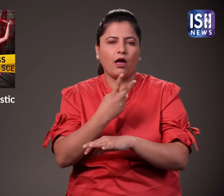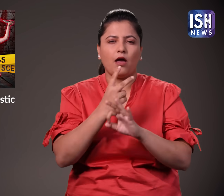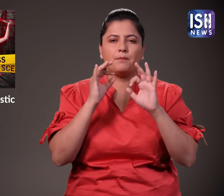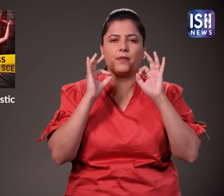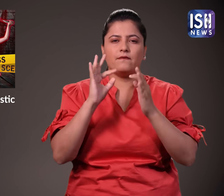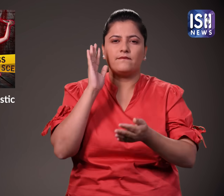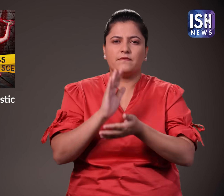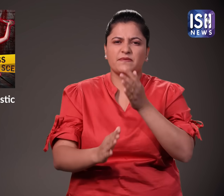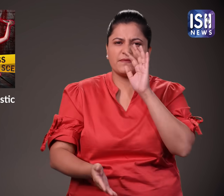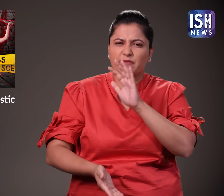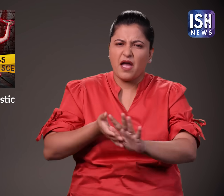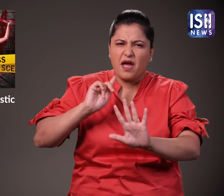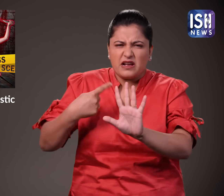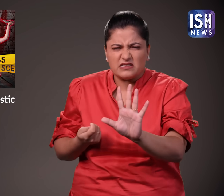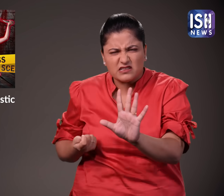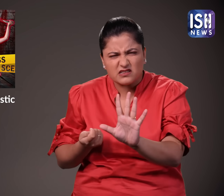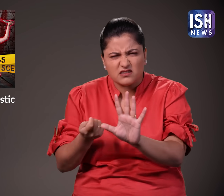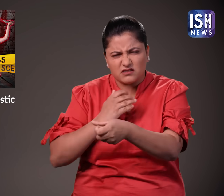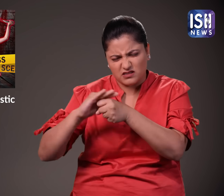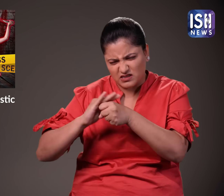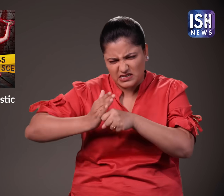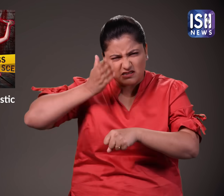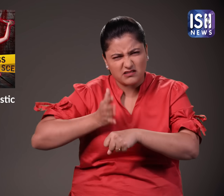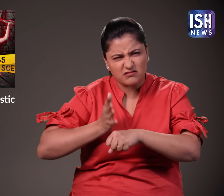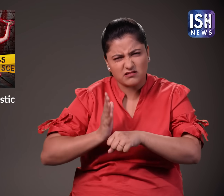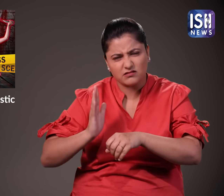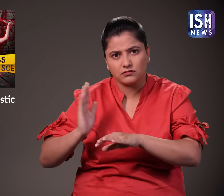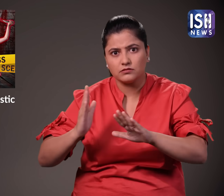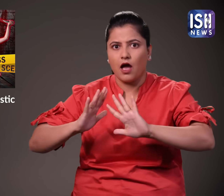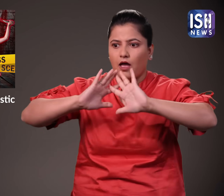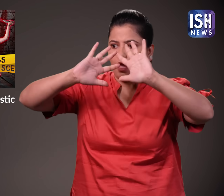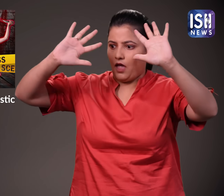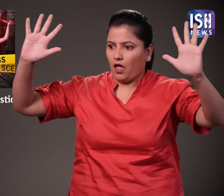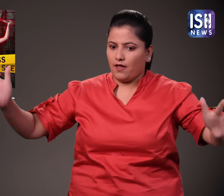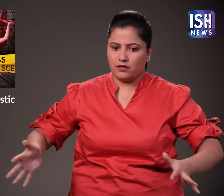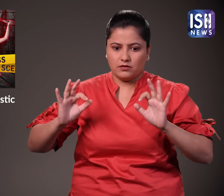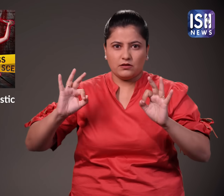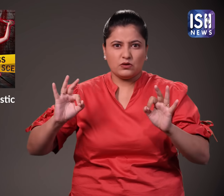Muskan than stabbed Saurabh to death, dismembered his body and cut it into small pieces.